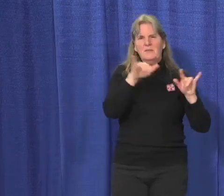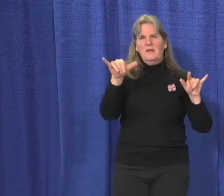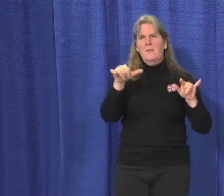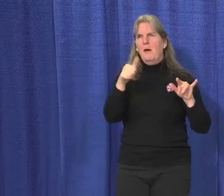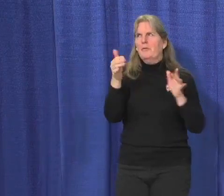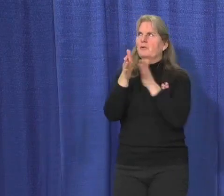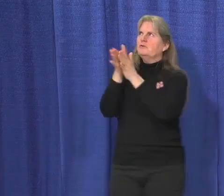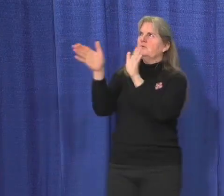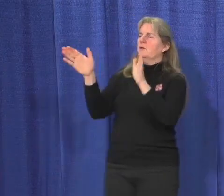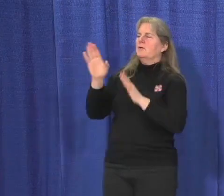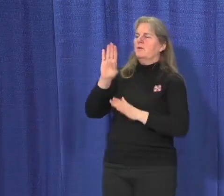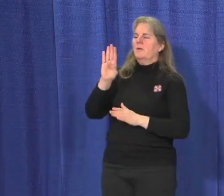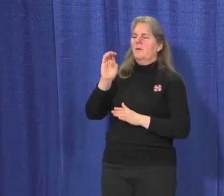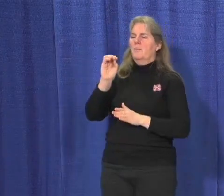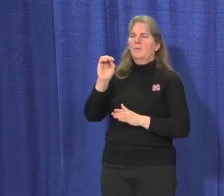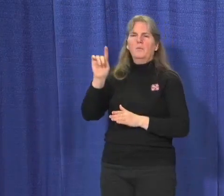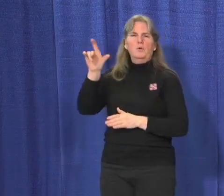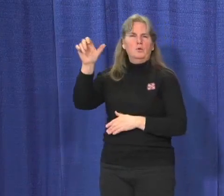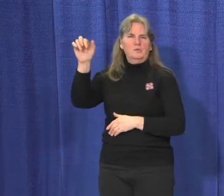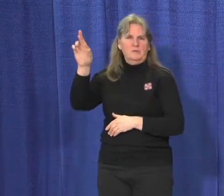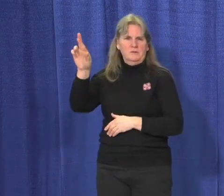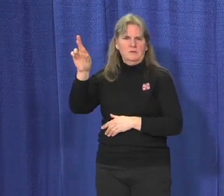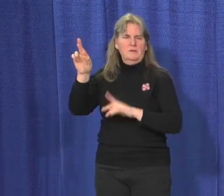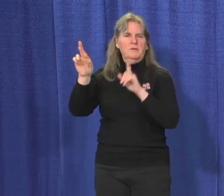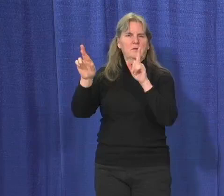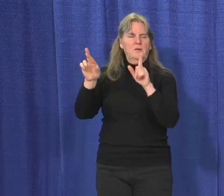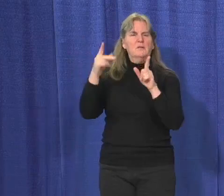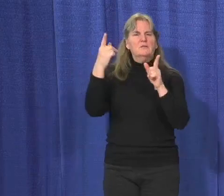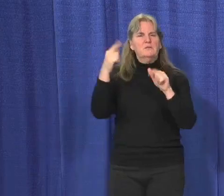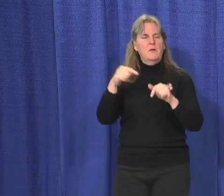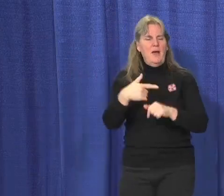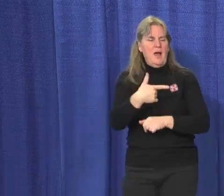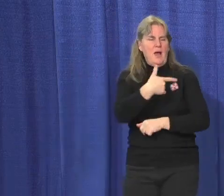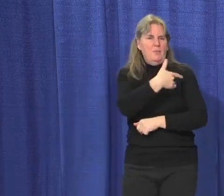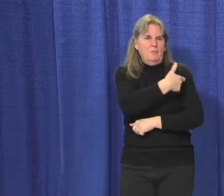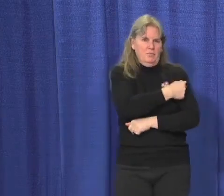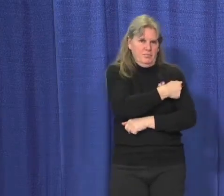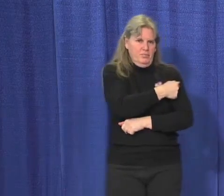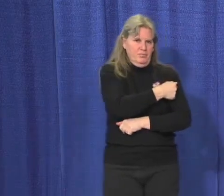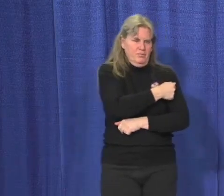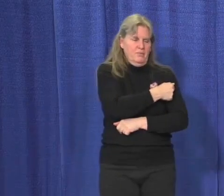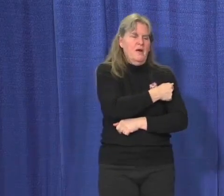the booster affect where someone who has been primed with COVID